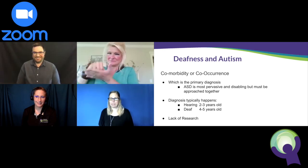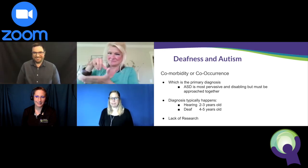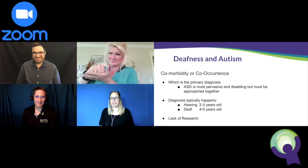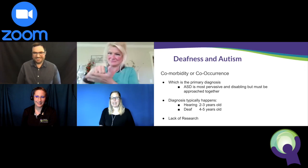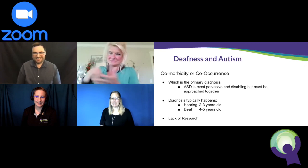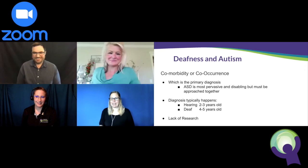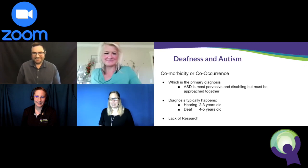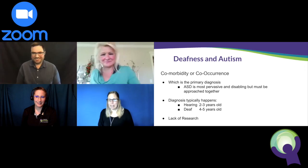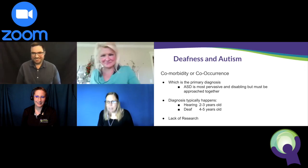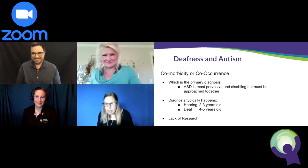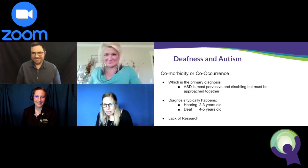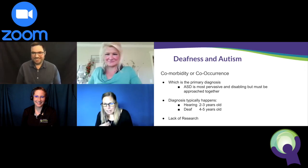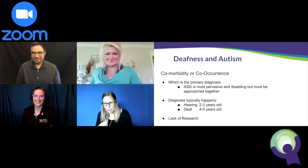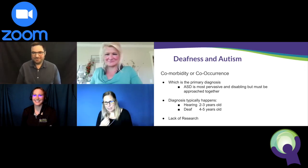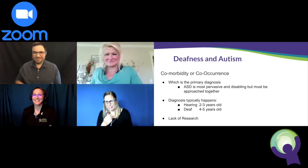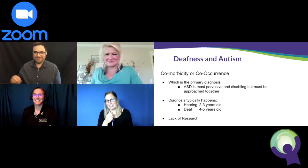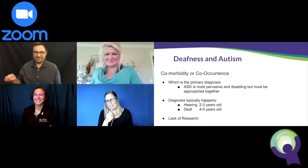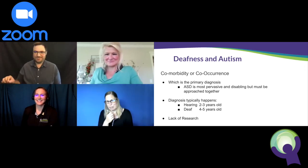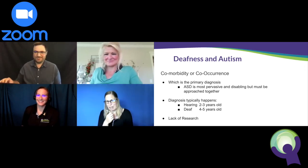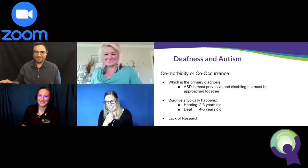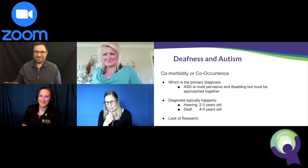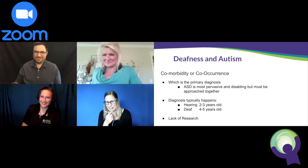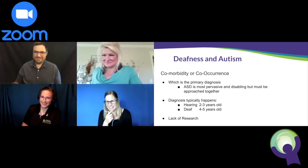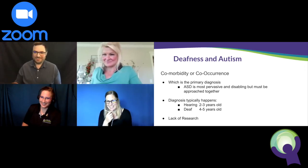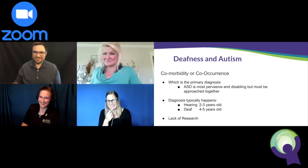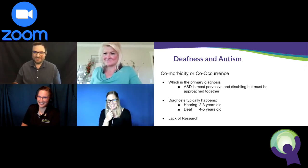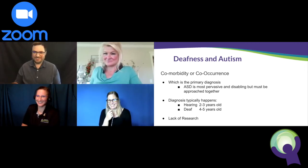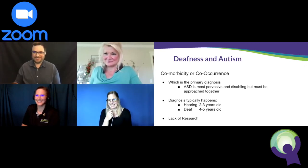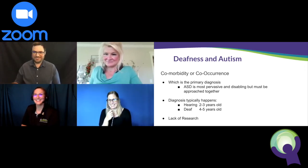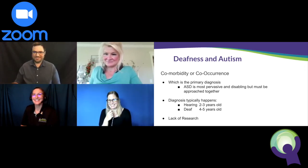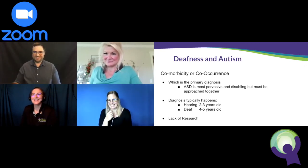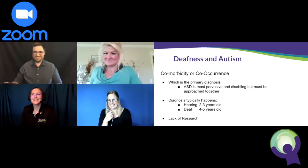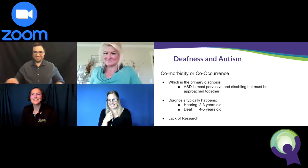Ronda: Which is impossible.